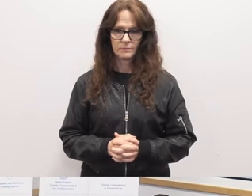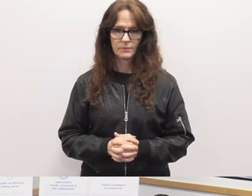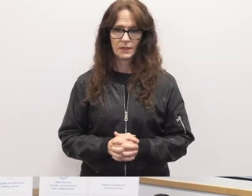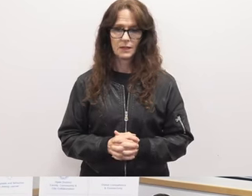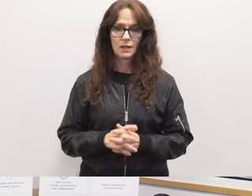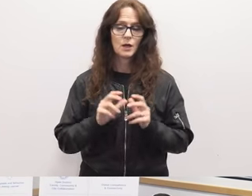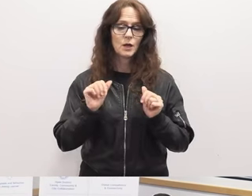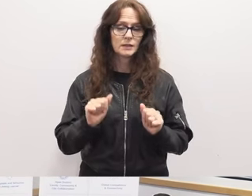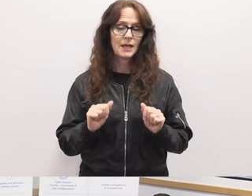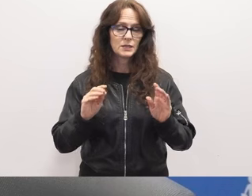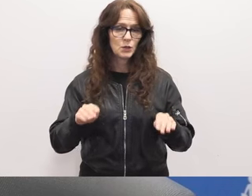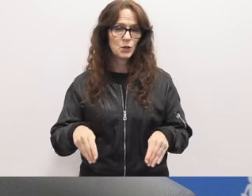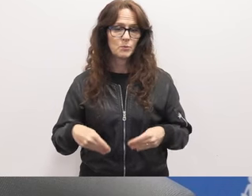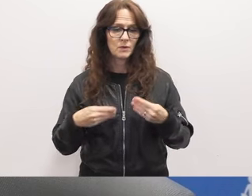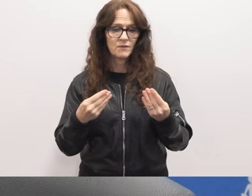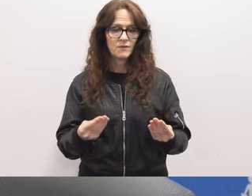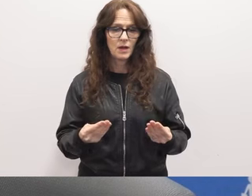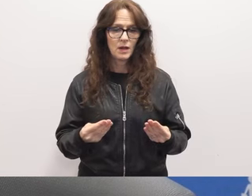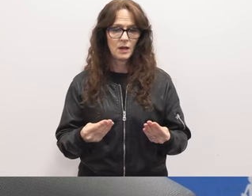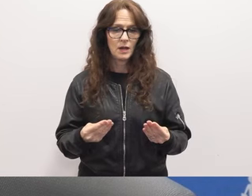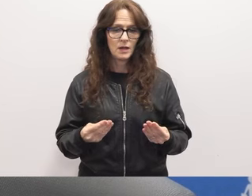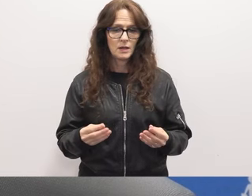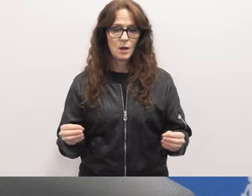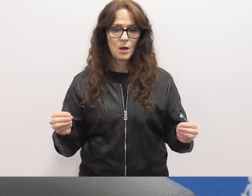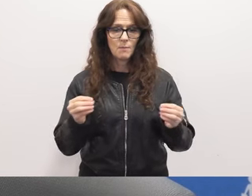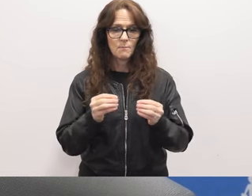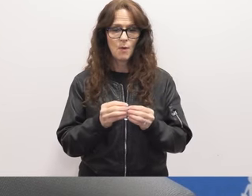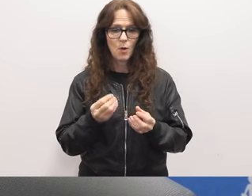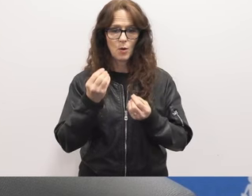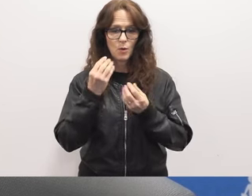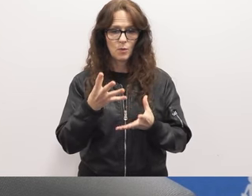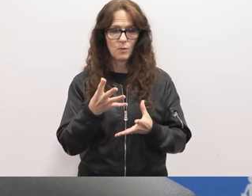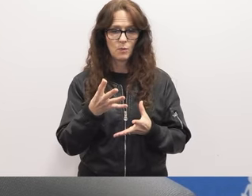just a little bit more information or context